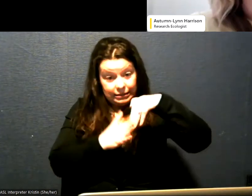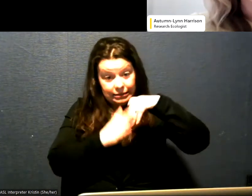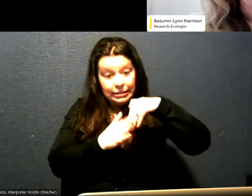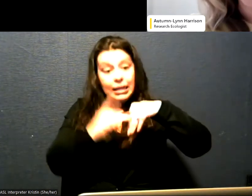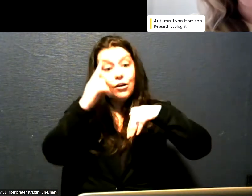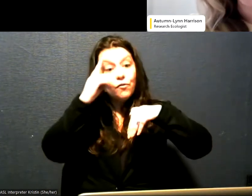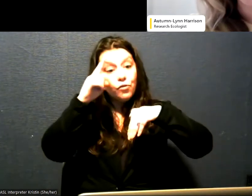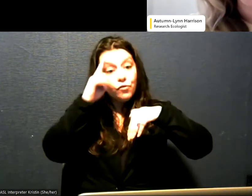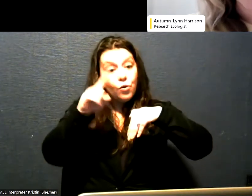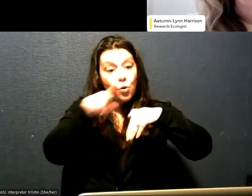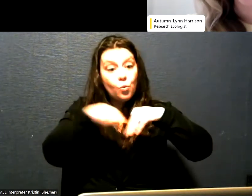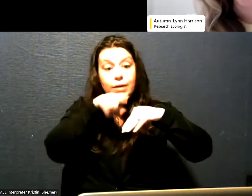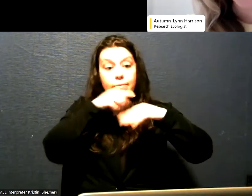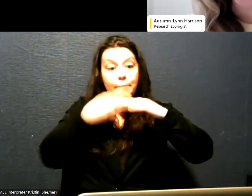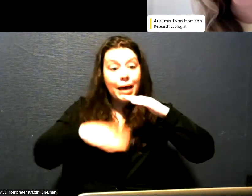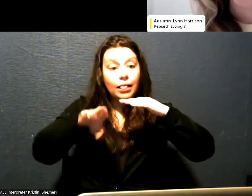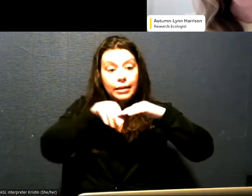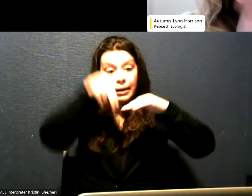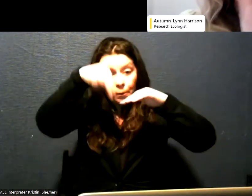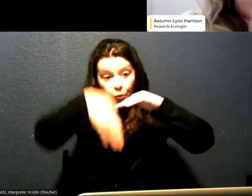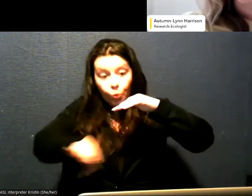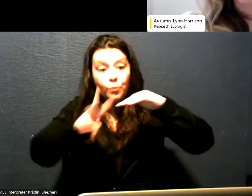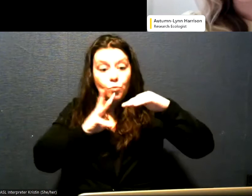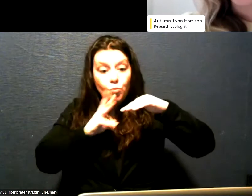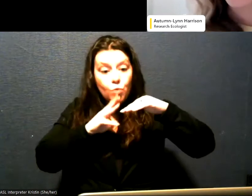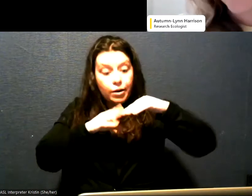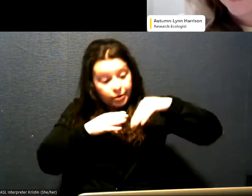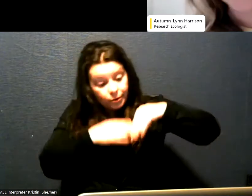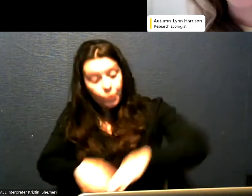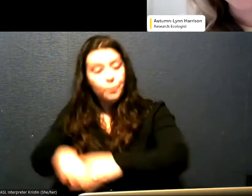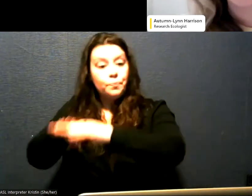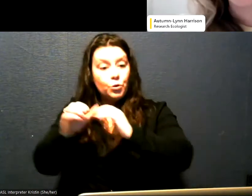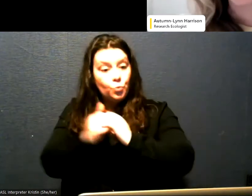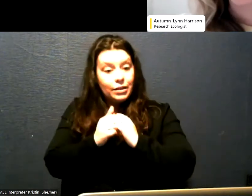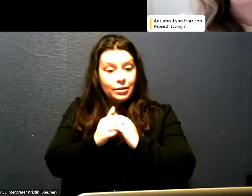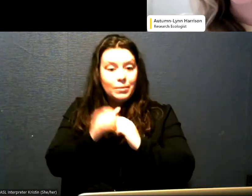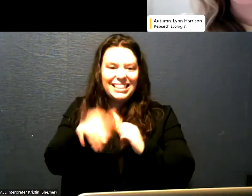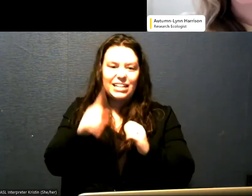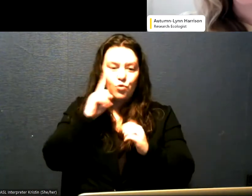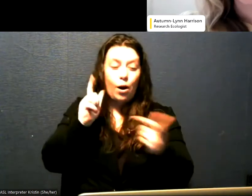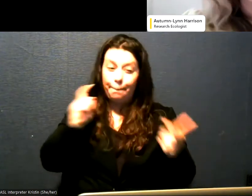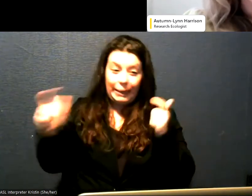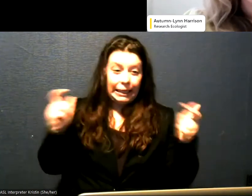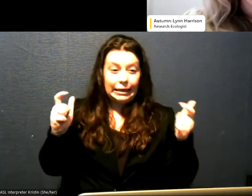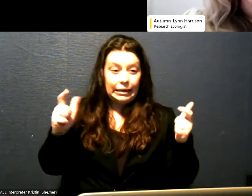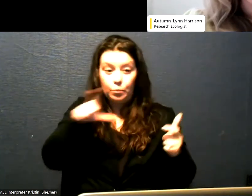it reduces the drag on the birds. So this is, uh, for a really big bird; a bird that looks like a dinosaur!